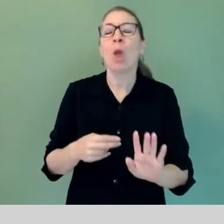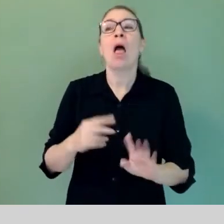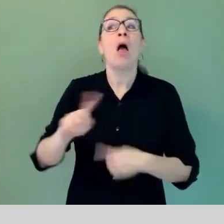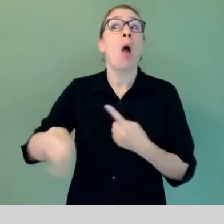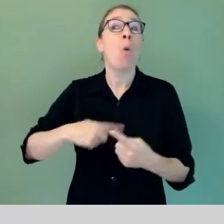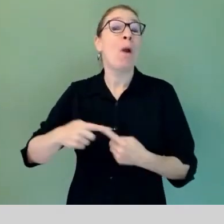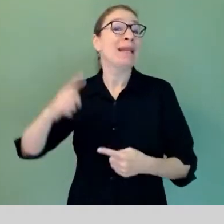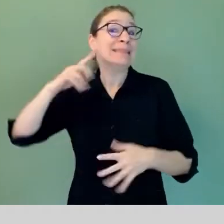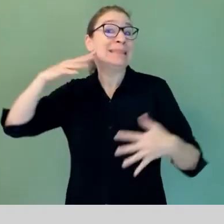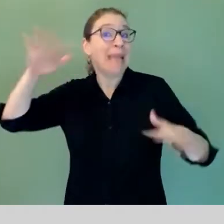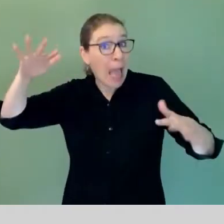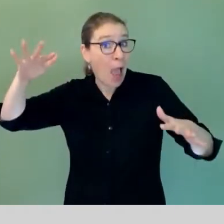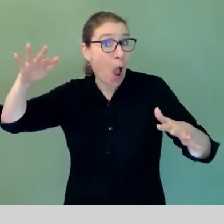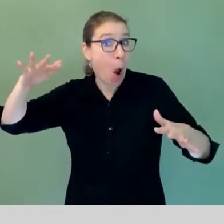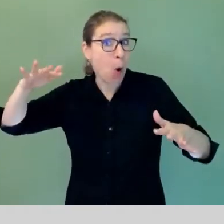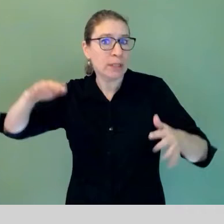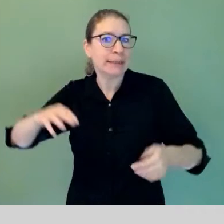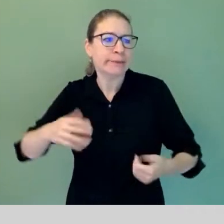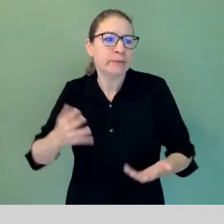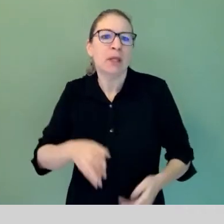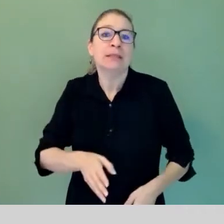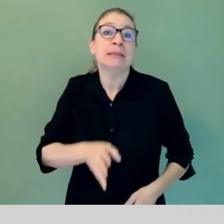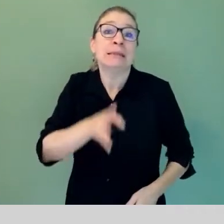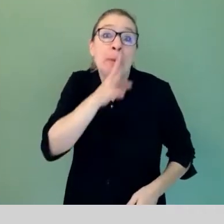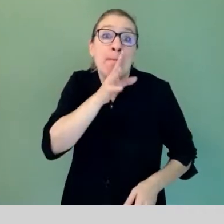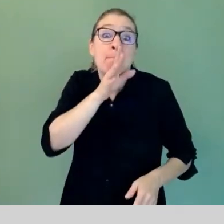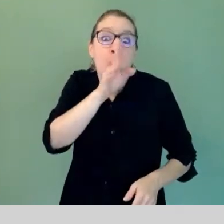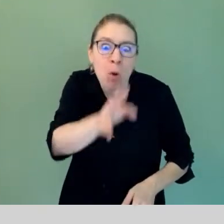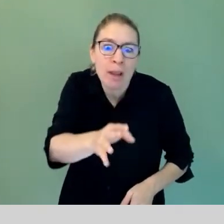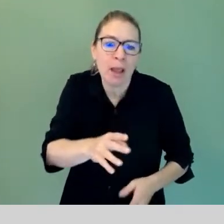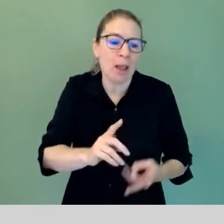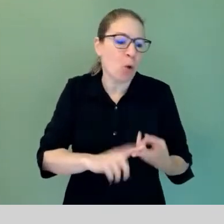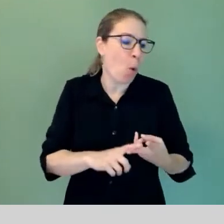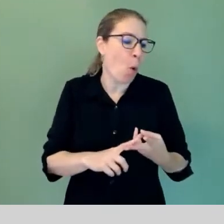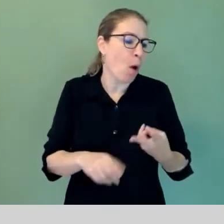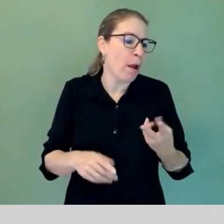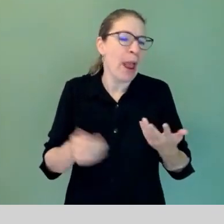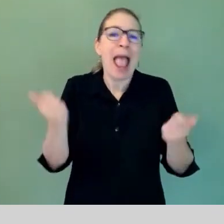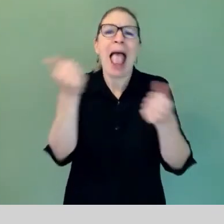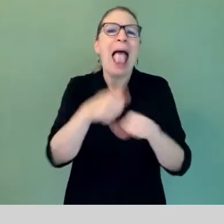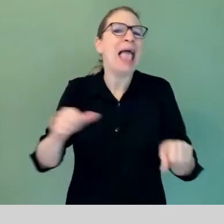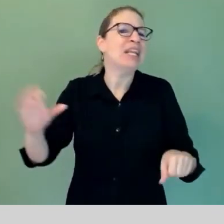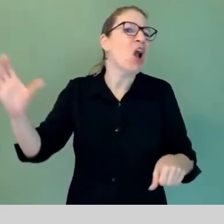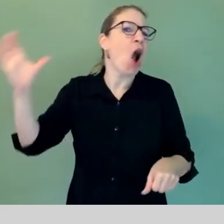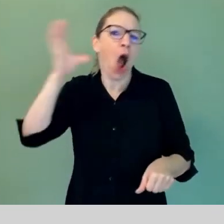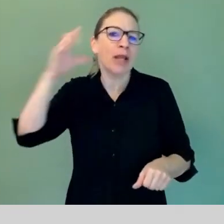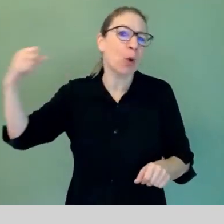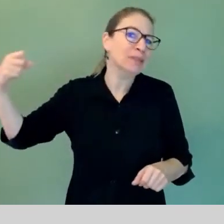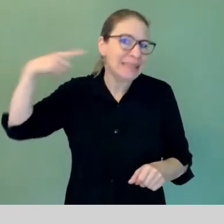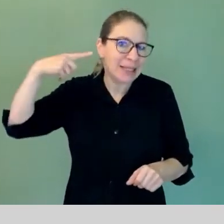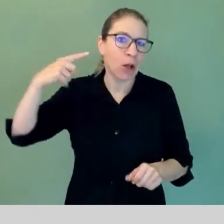Whenever a sound is, you know, spoken or basically considered an audio signal